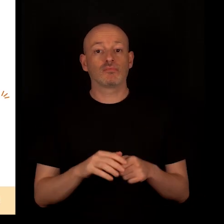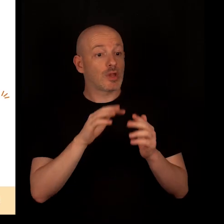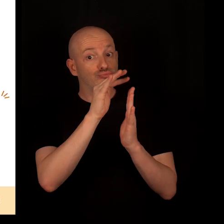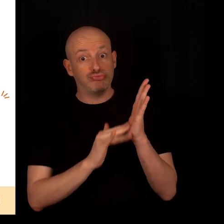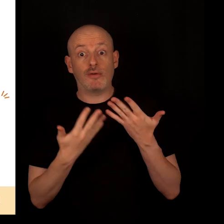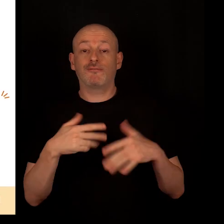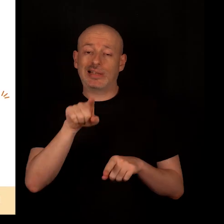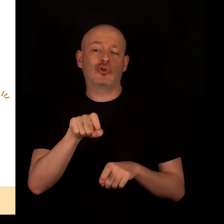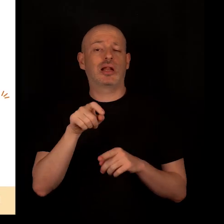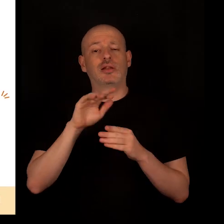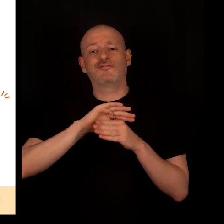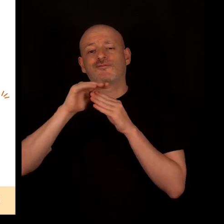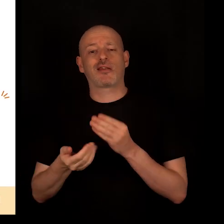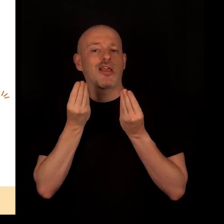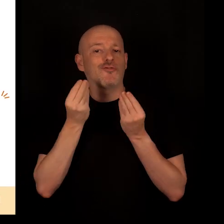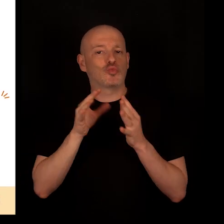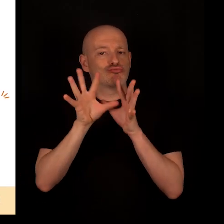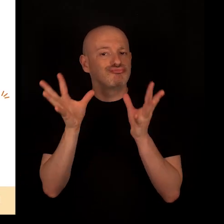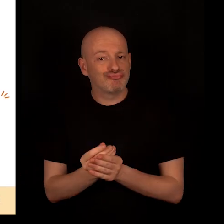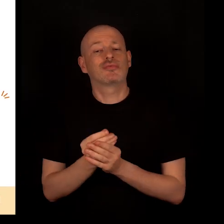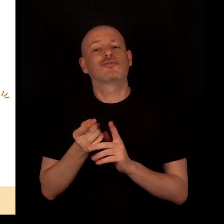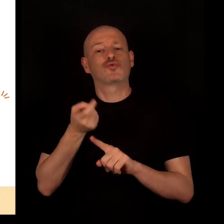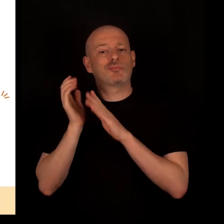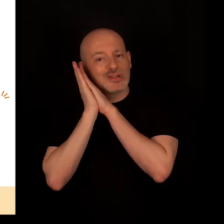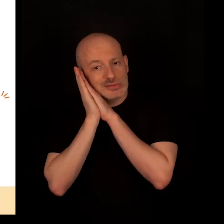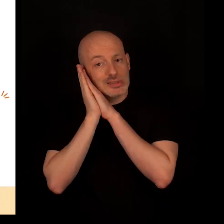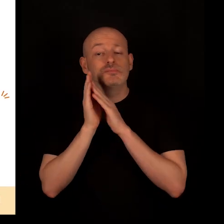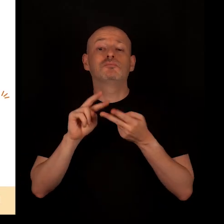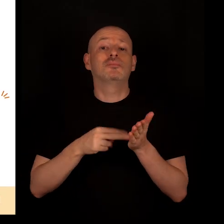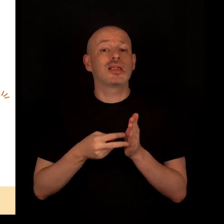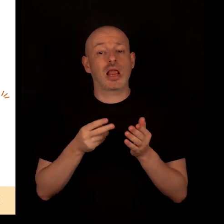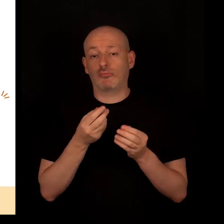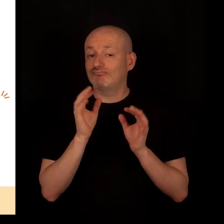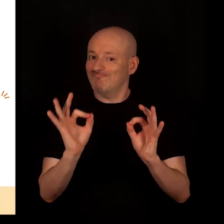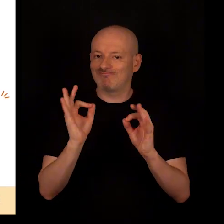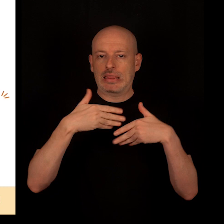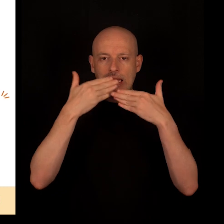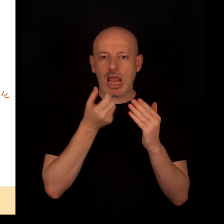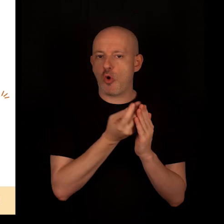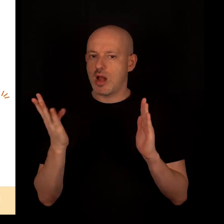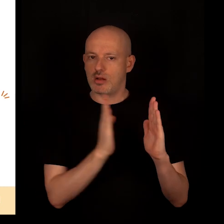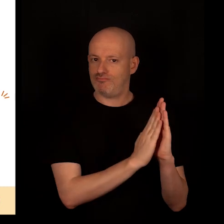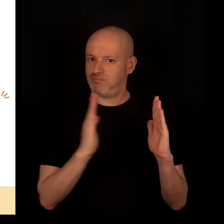To complete it, you will need the final information about the residency, meaning the exact number of days,